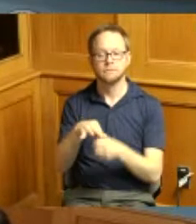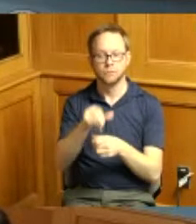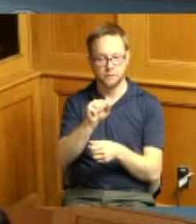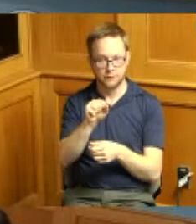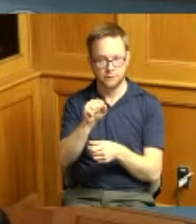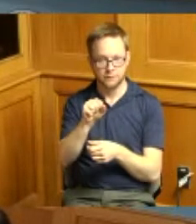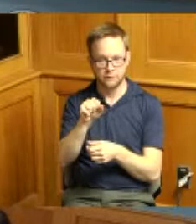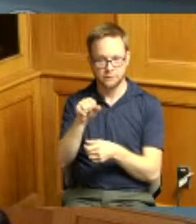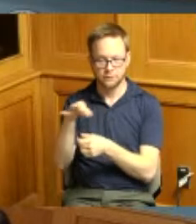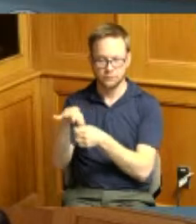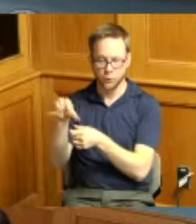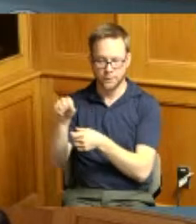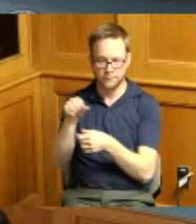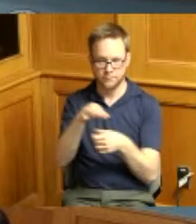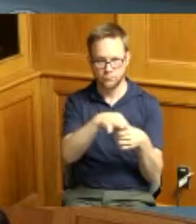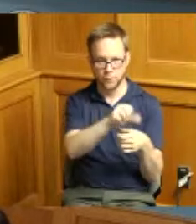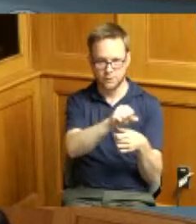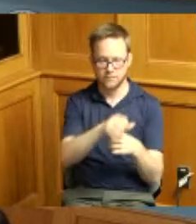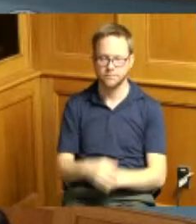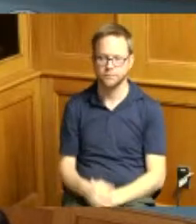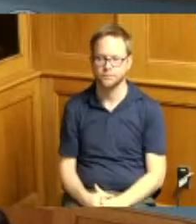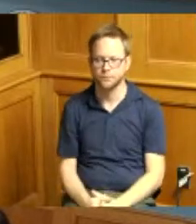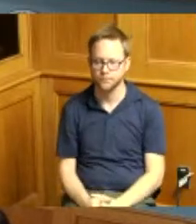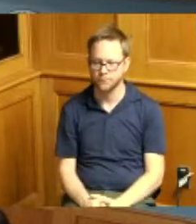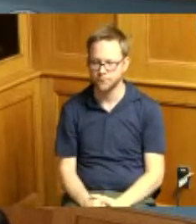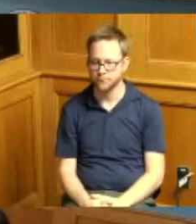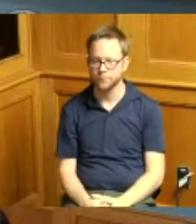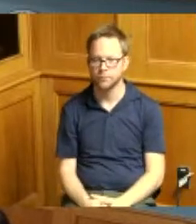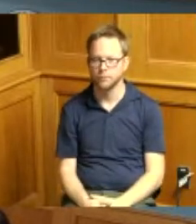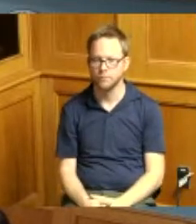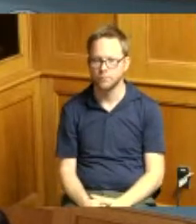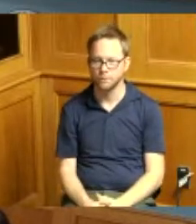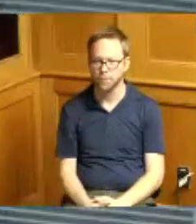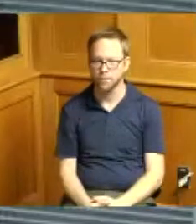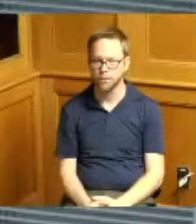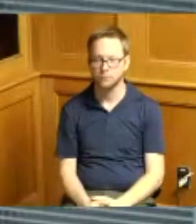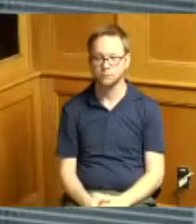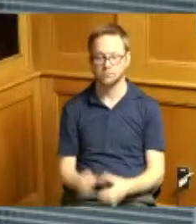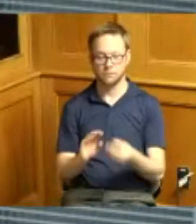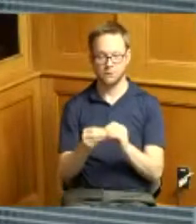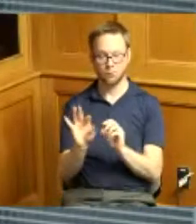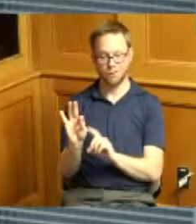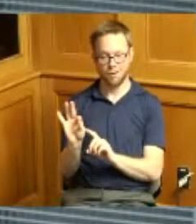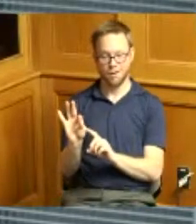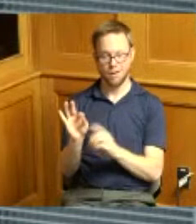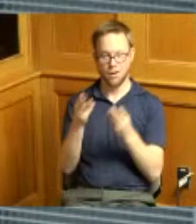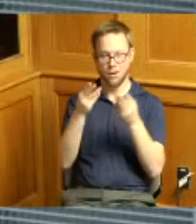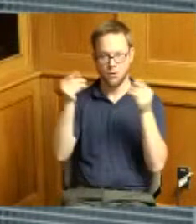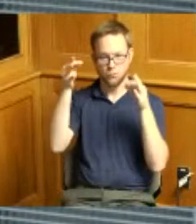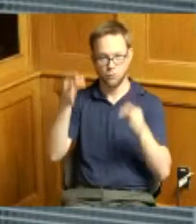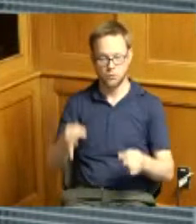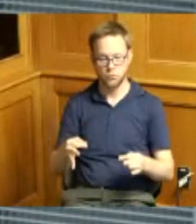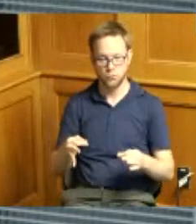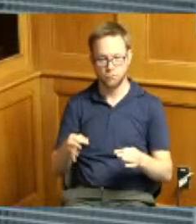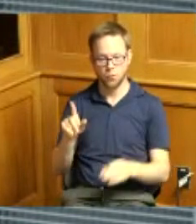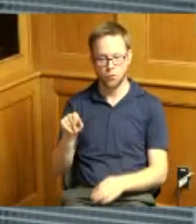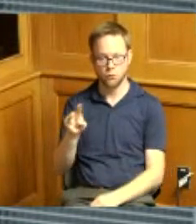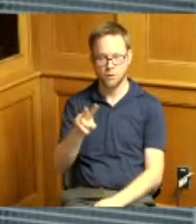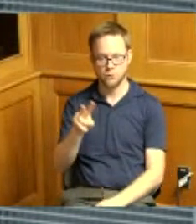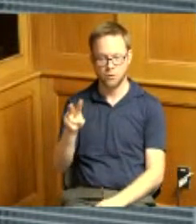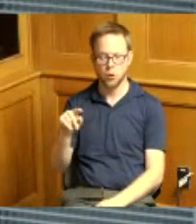yes Commissioner yes thanks okay item number nine is the resolution for the 2022 thermoplastic and